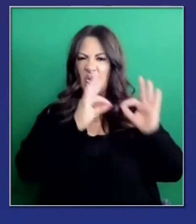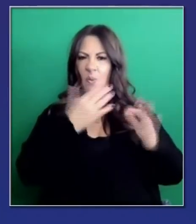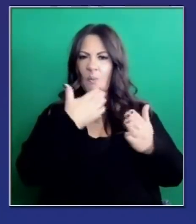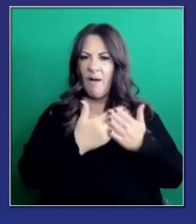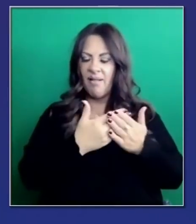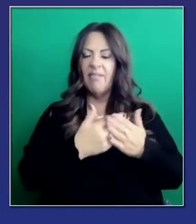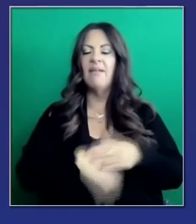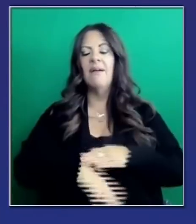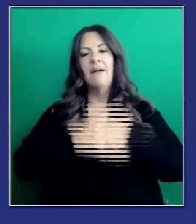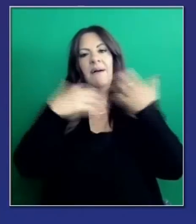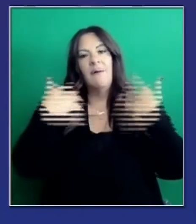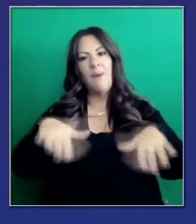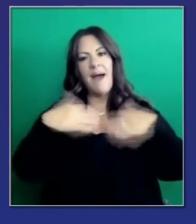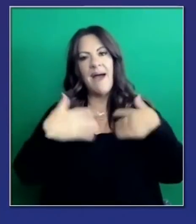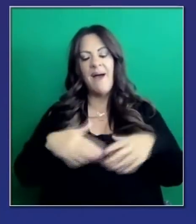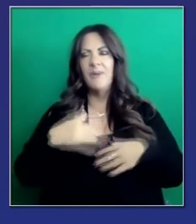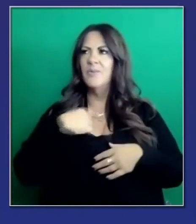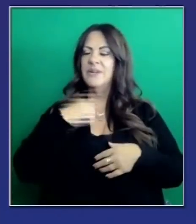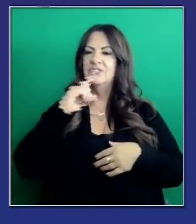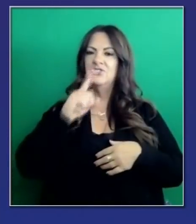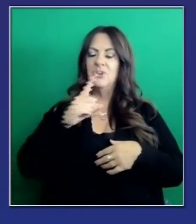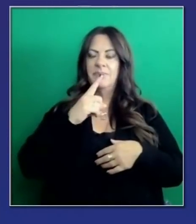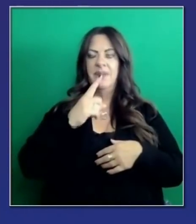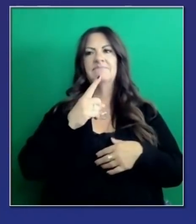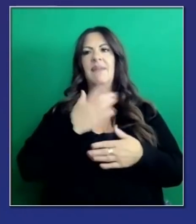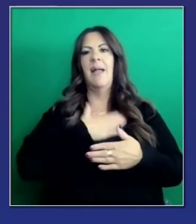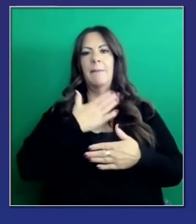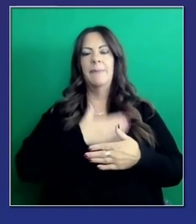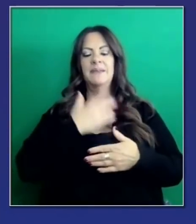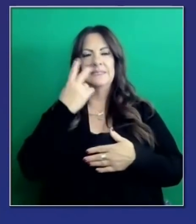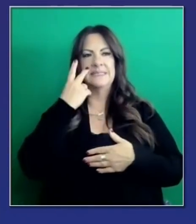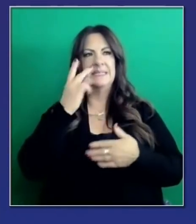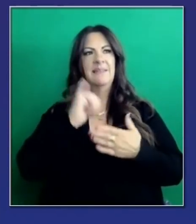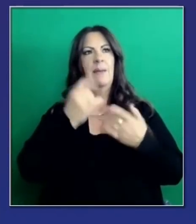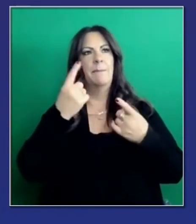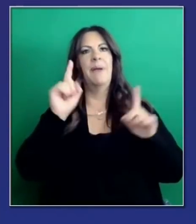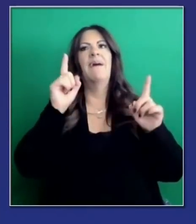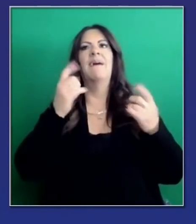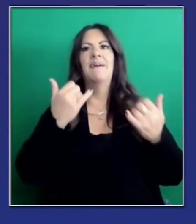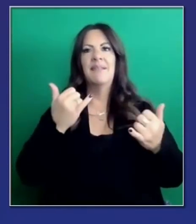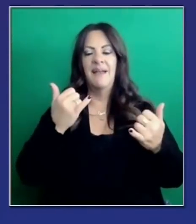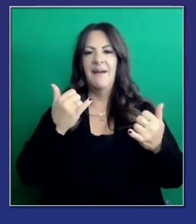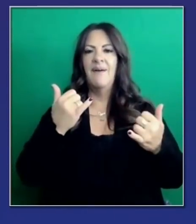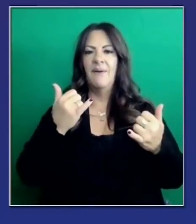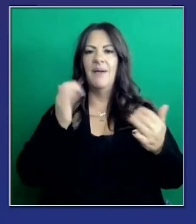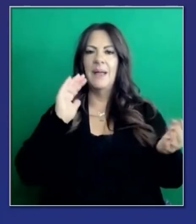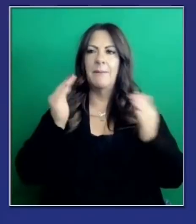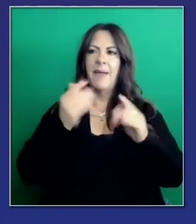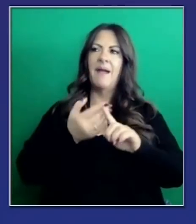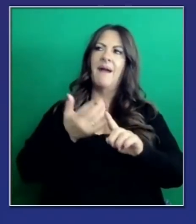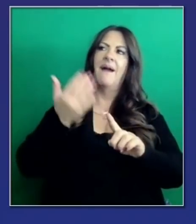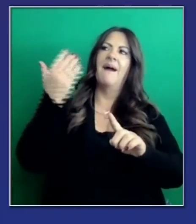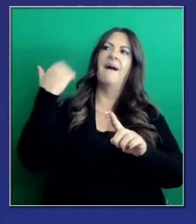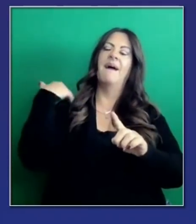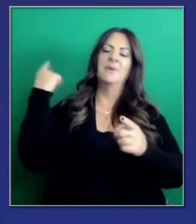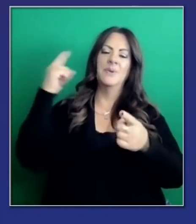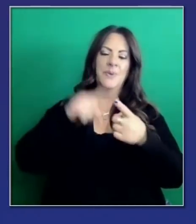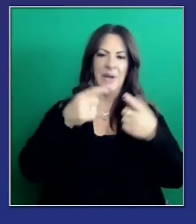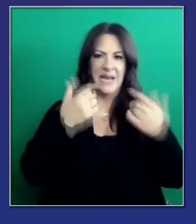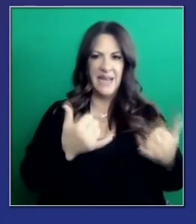SYSTEM THAT SHUTS DOWN. THERE HAVE BEEN SOME OTHER STATES -- WE ALL SHOULD BE HUMBLED BY THE MAGNITUDE OF THIS MOMENT.